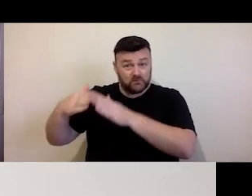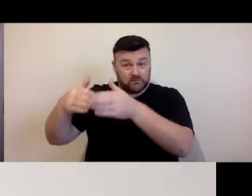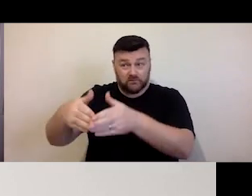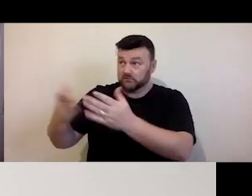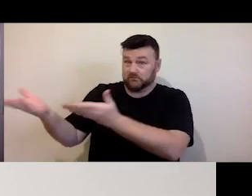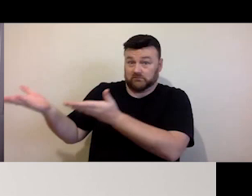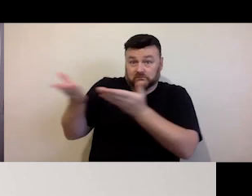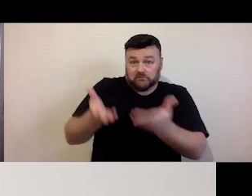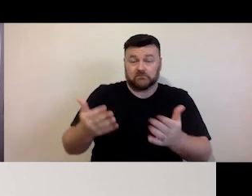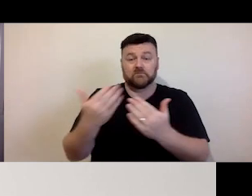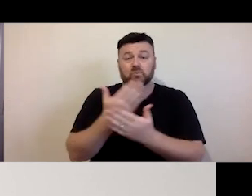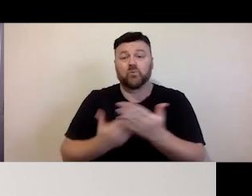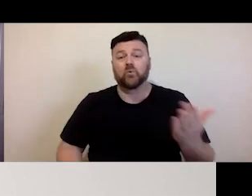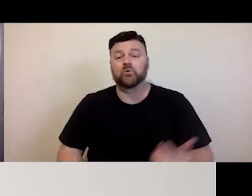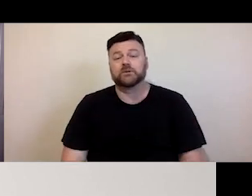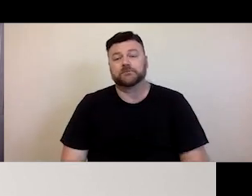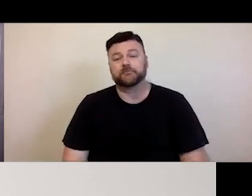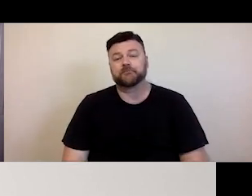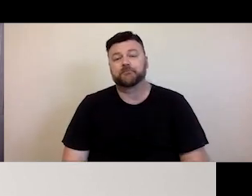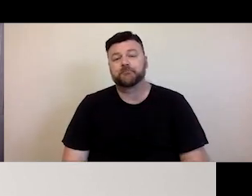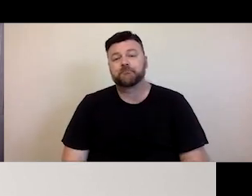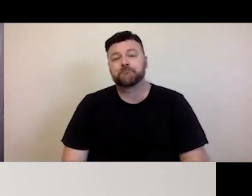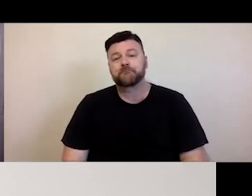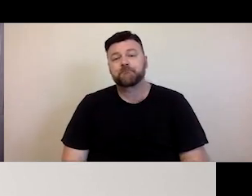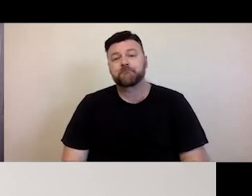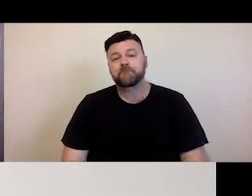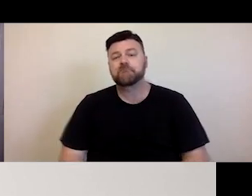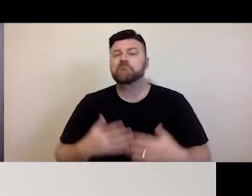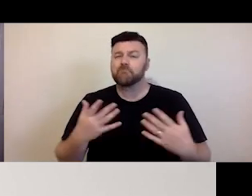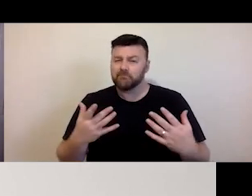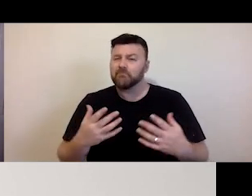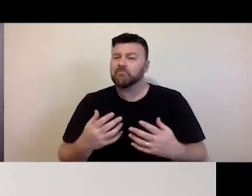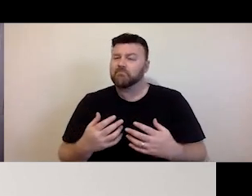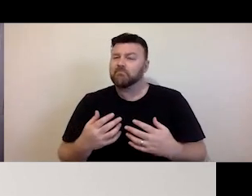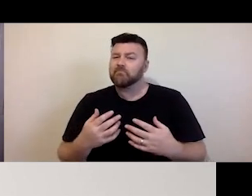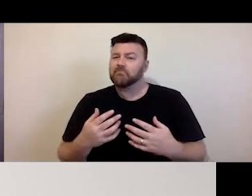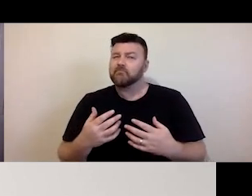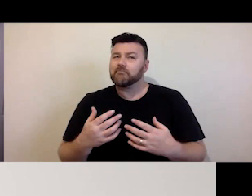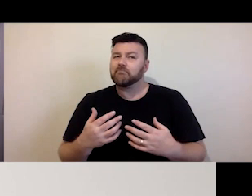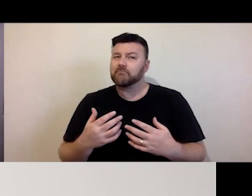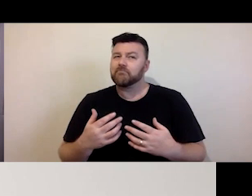There are two take-outs from the understanding of the deep